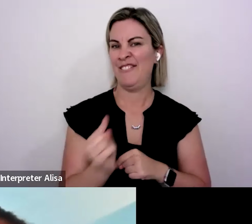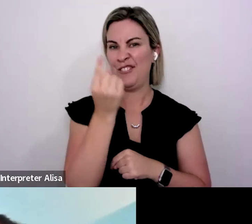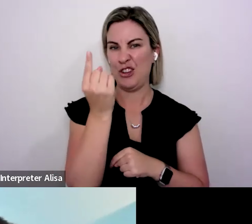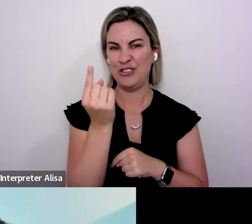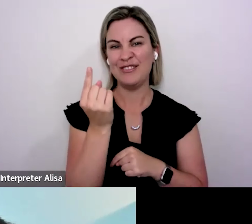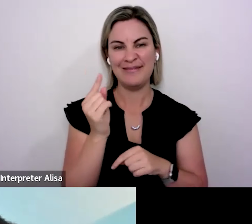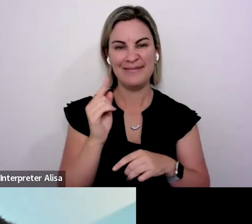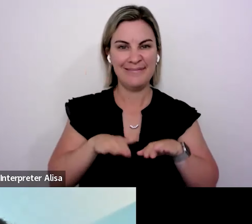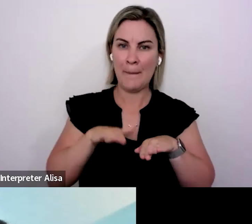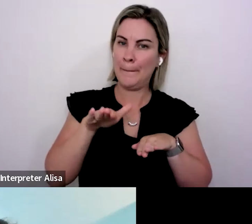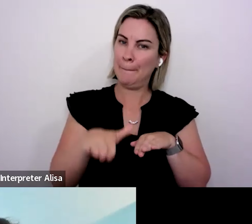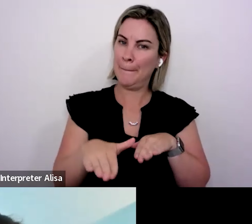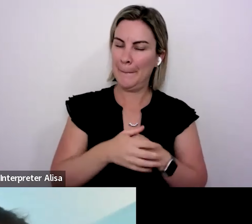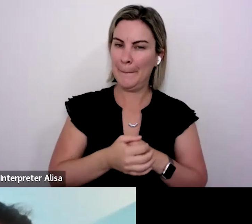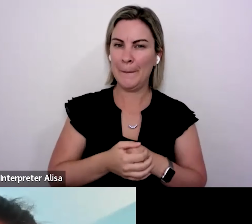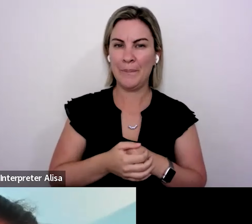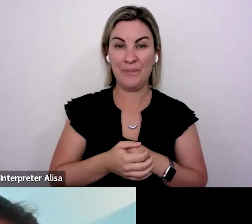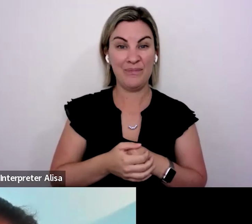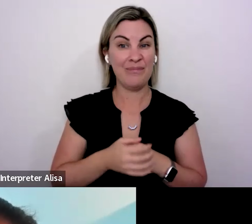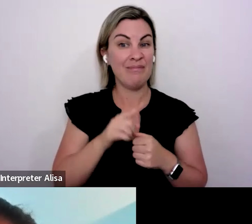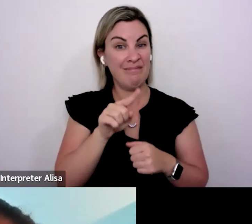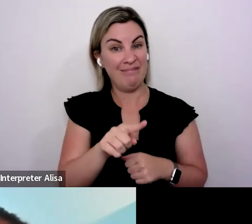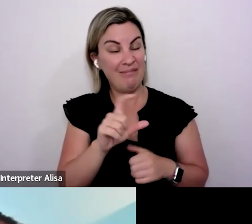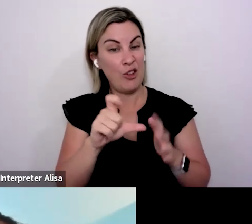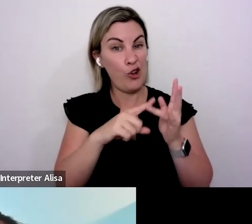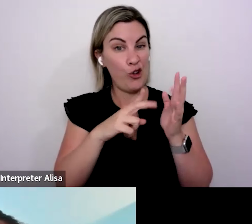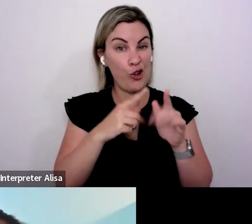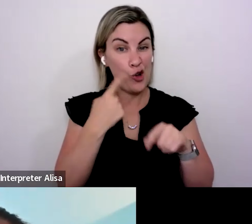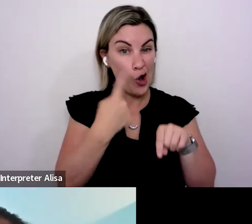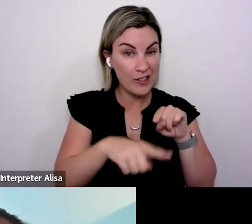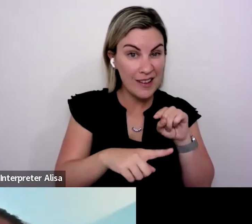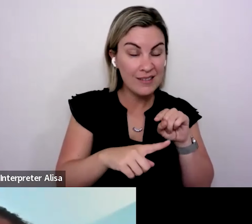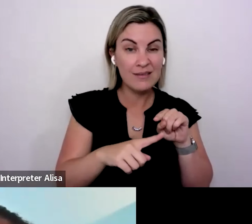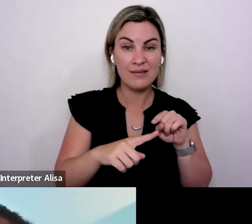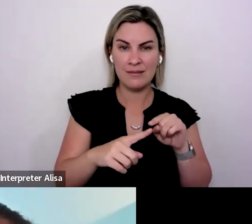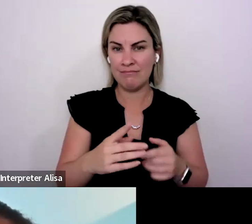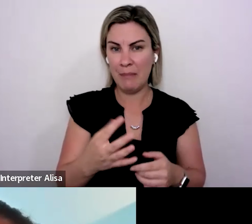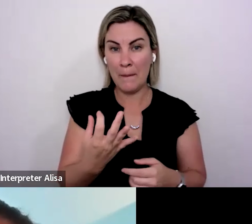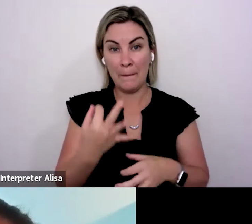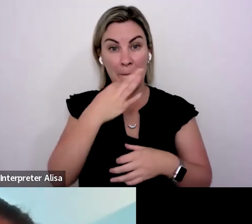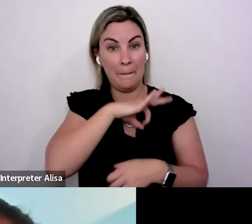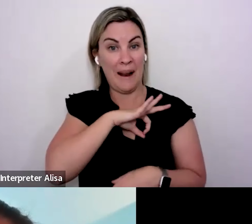Consent, attribution and benefit sharing are really important elements of the protocols to follow.